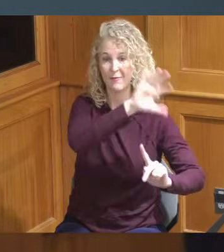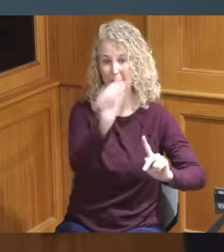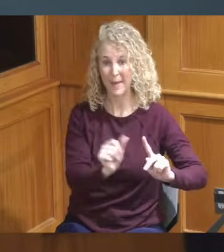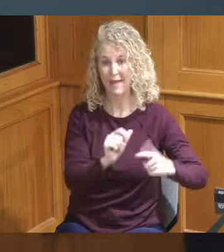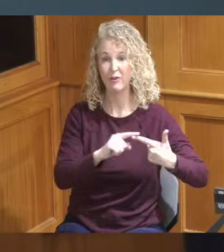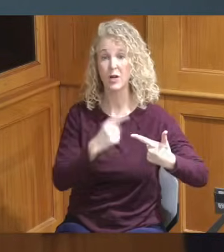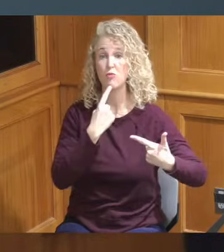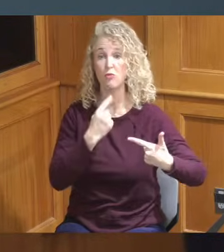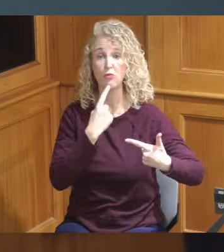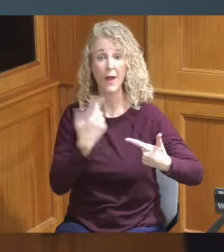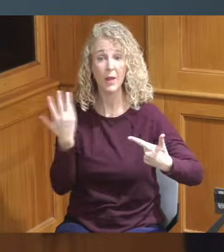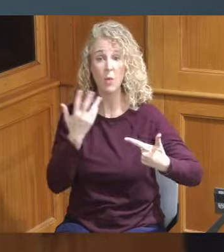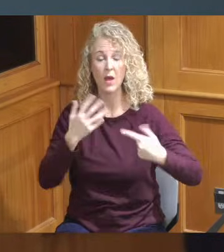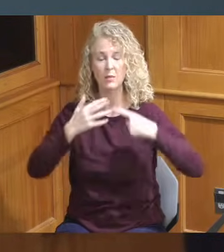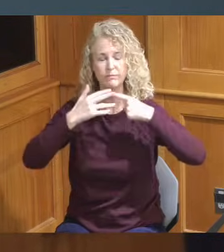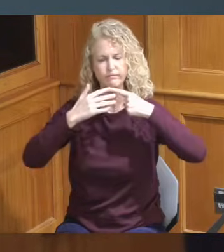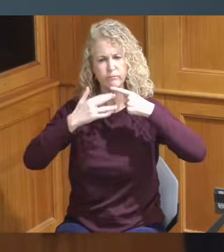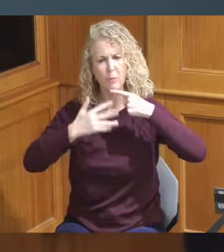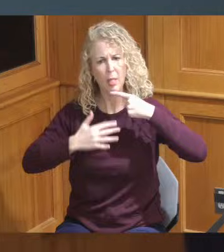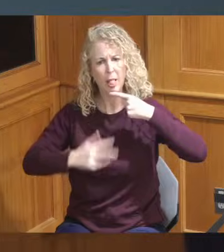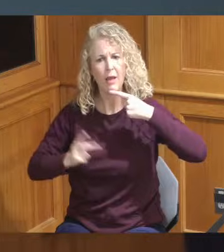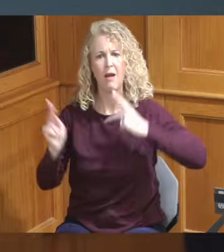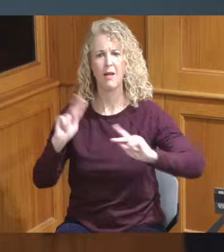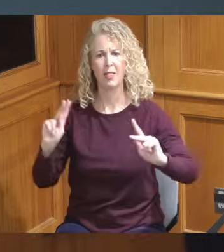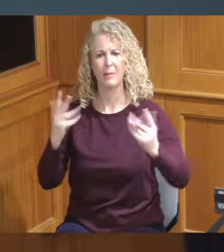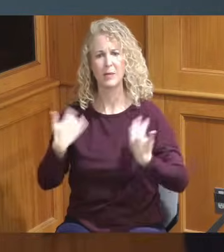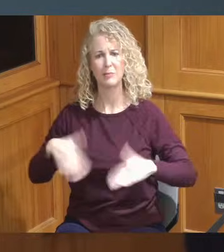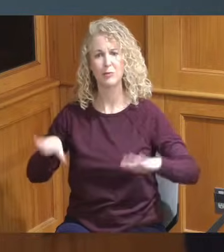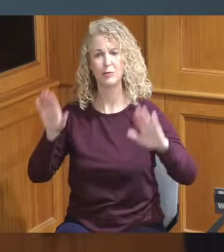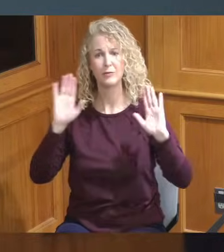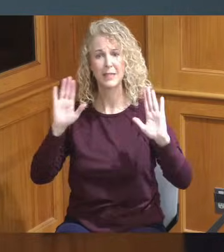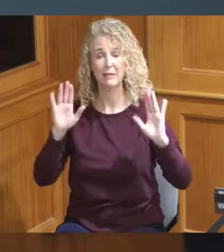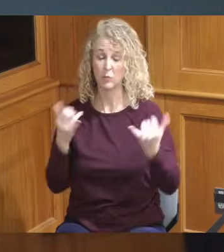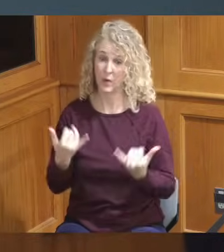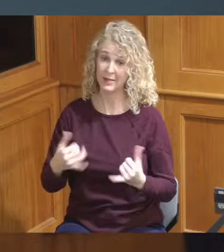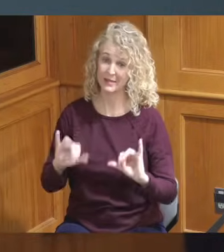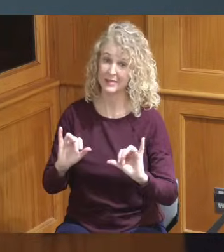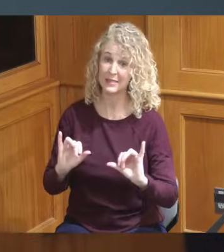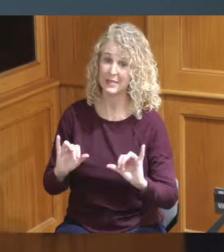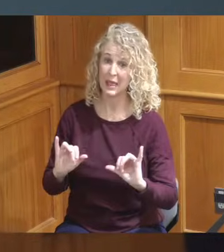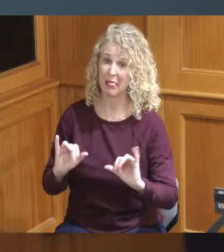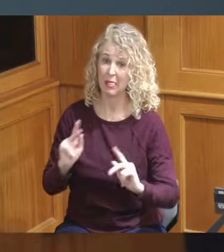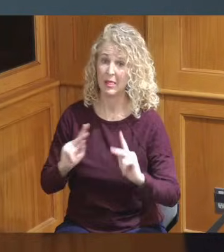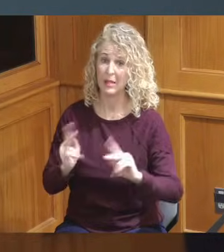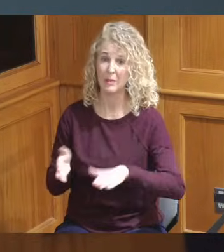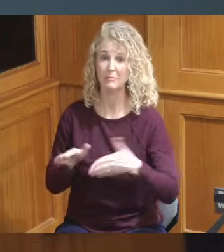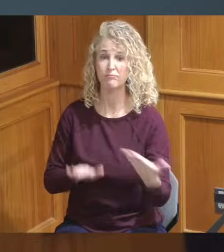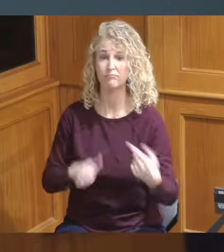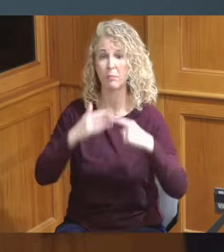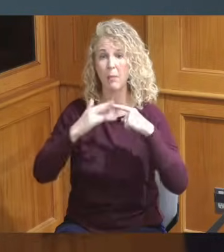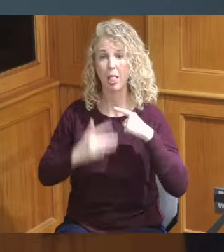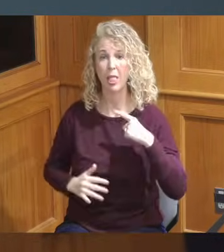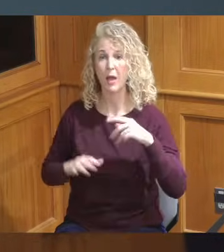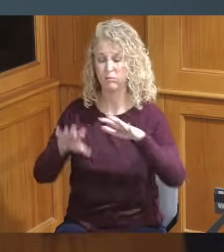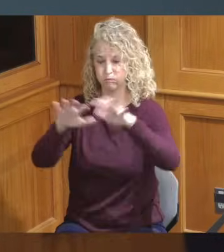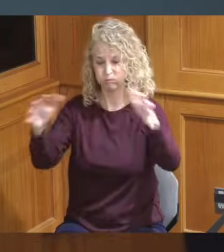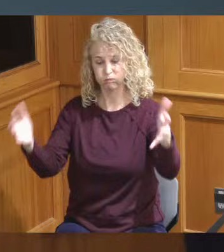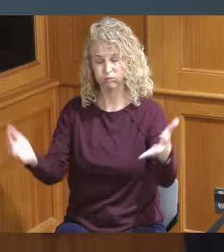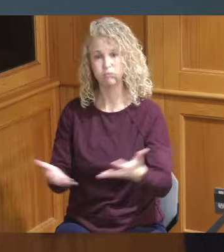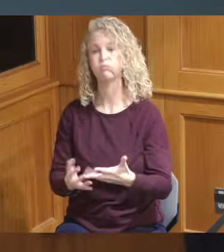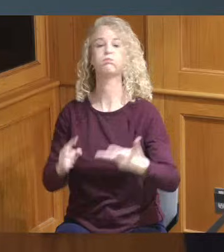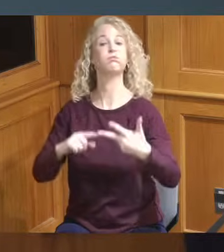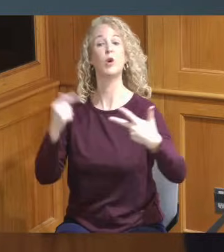the red is the blood that has been shed continues to be shed all over the world. And the green of